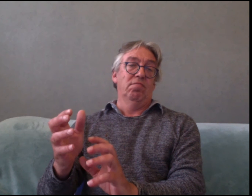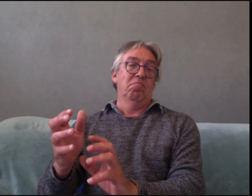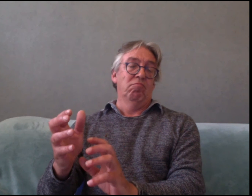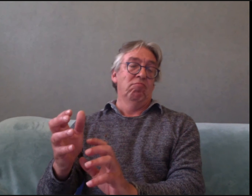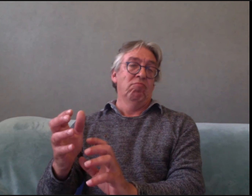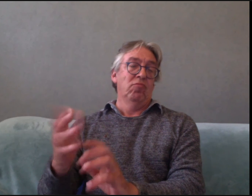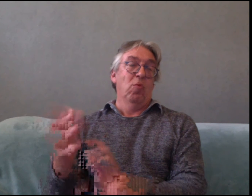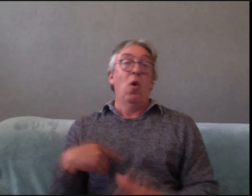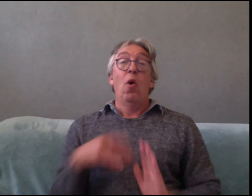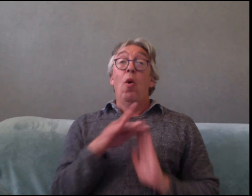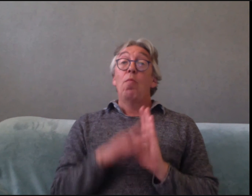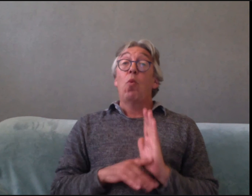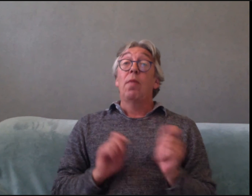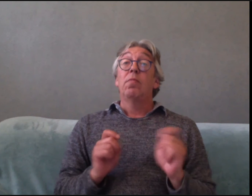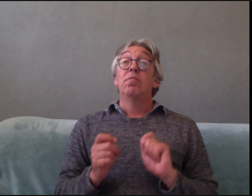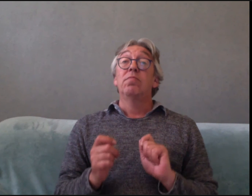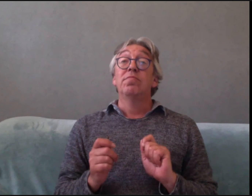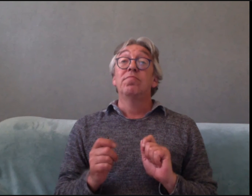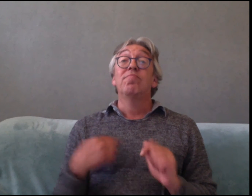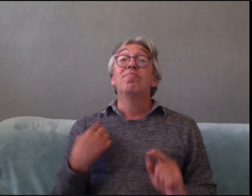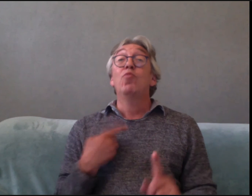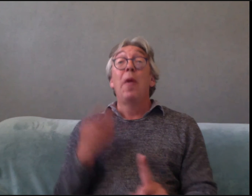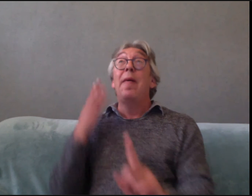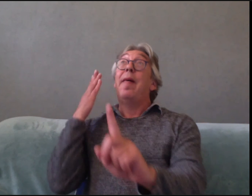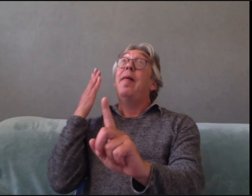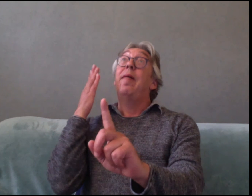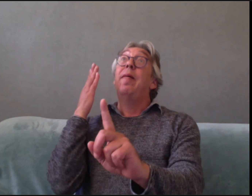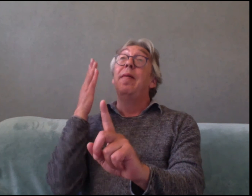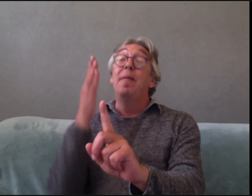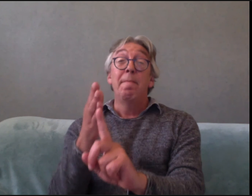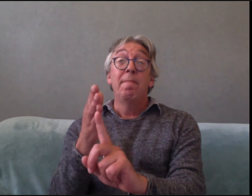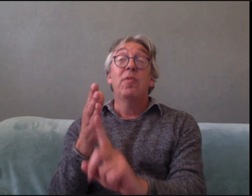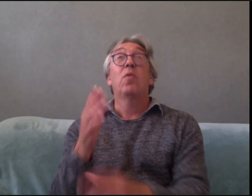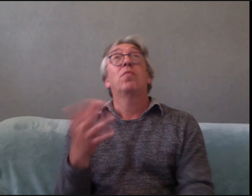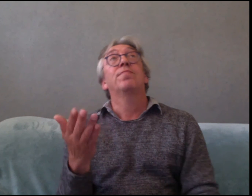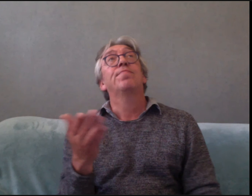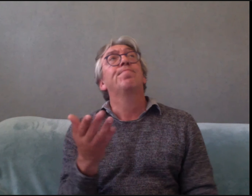We shouldn't aim for anything else,